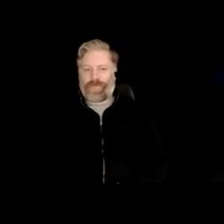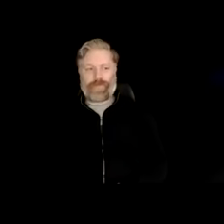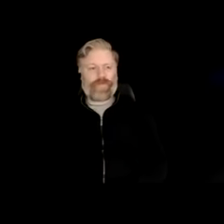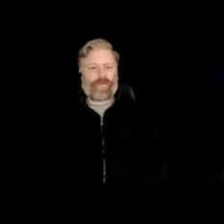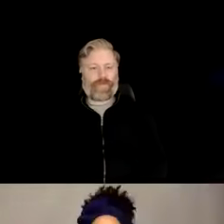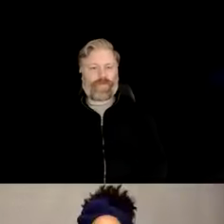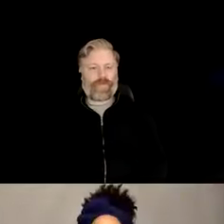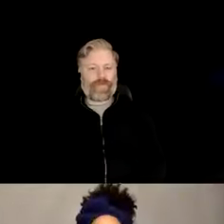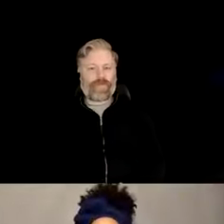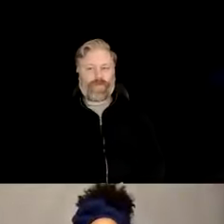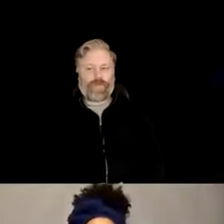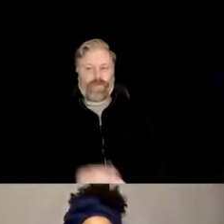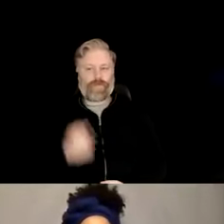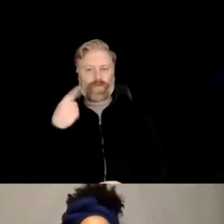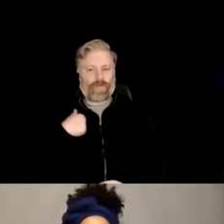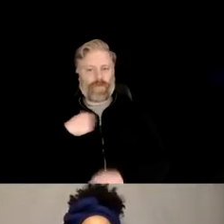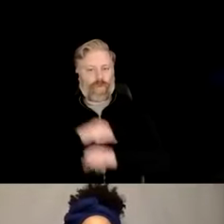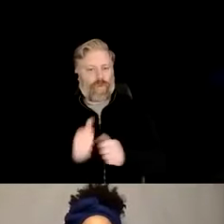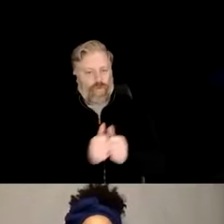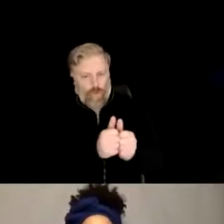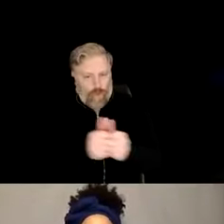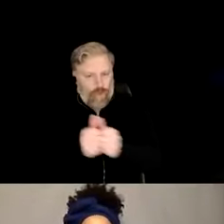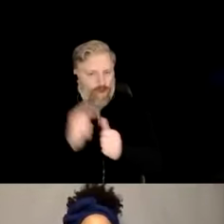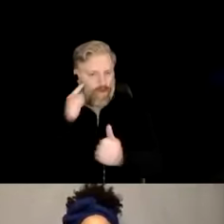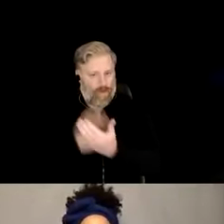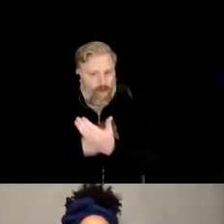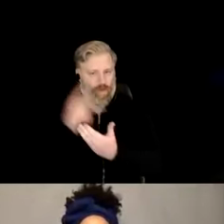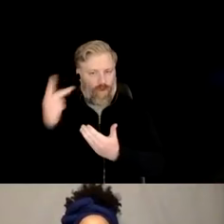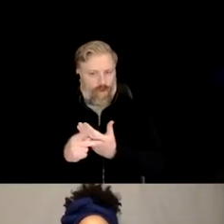We are all working together on programs. So as you go through the application process,